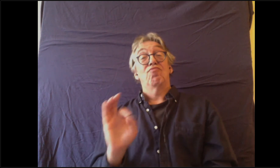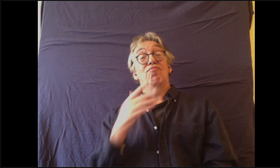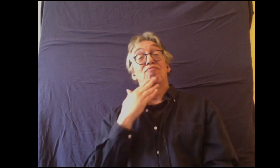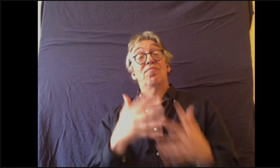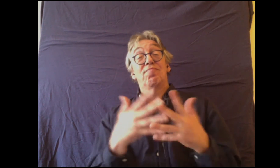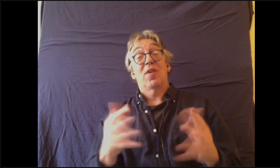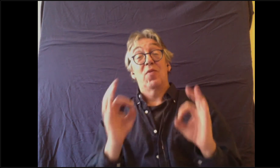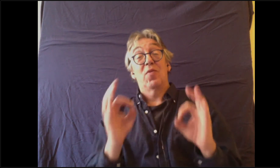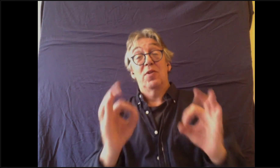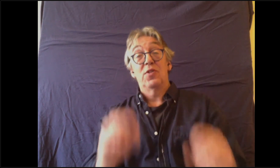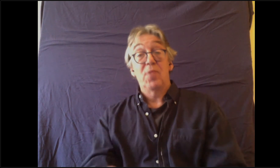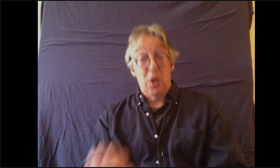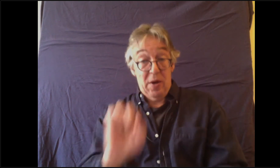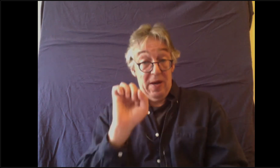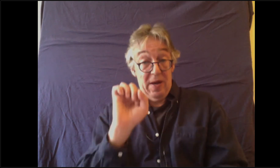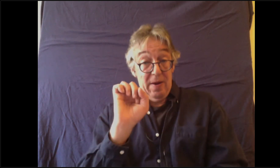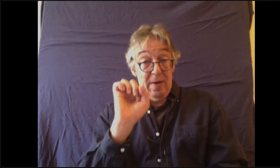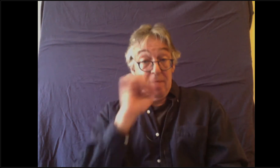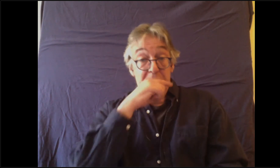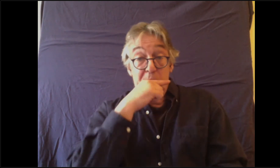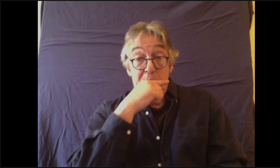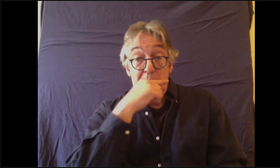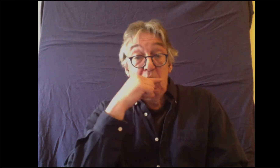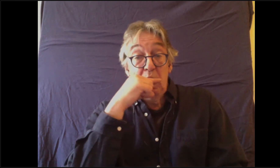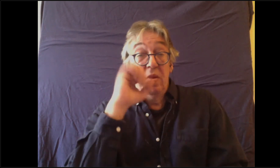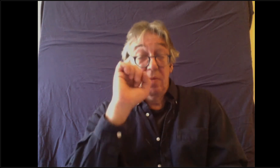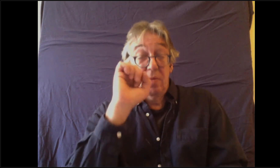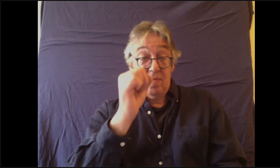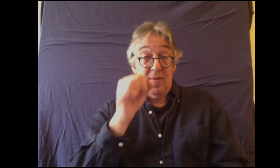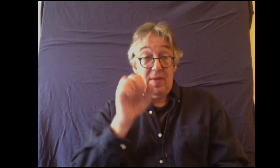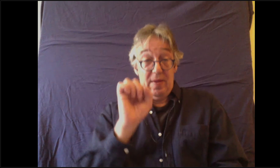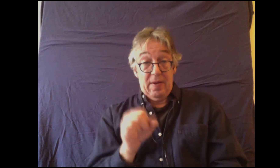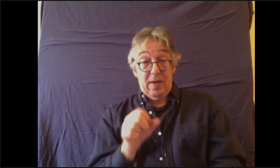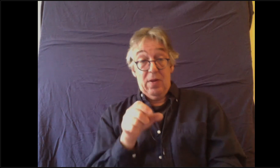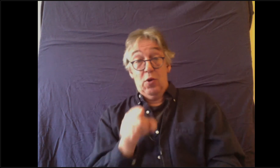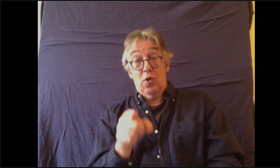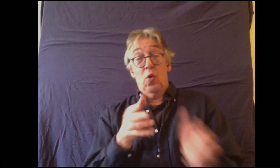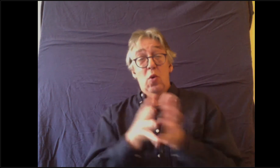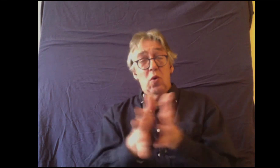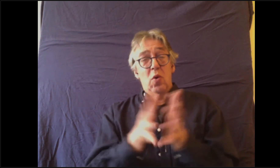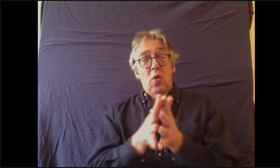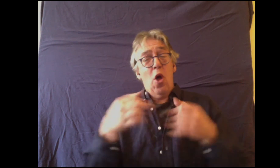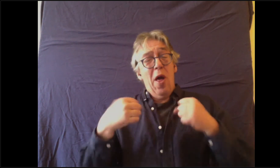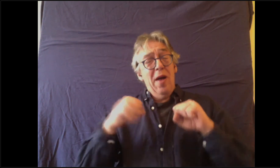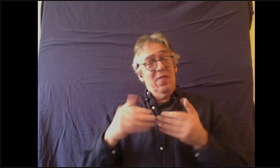Can you come back with the timeframe of activities for the new consortium?